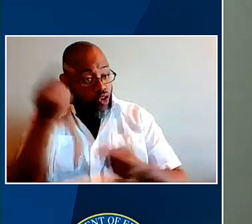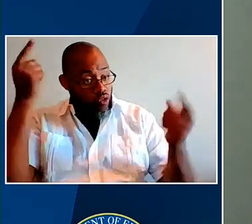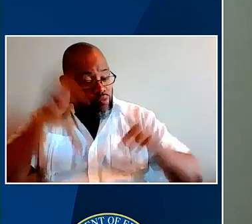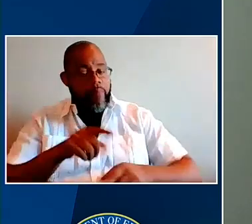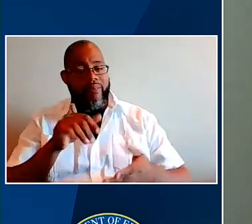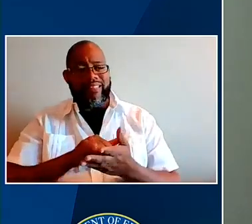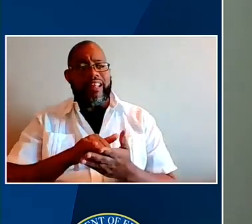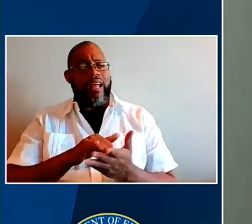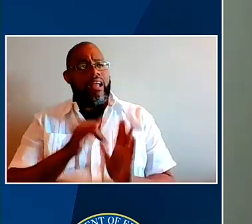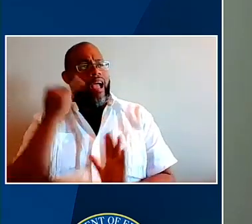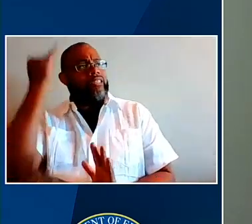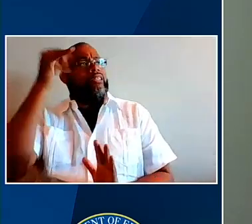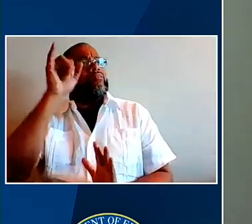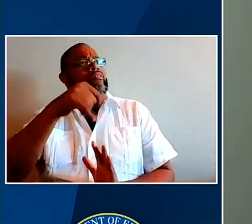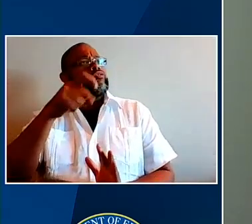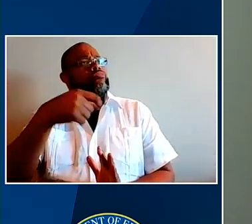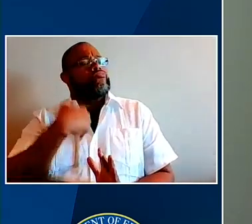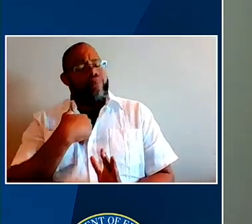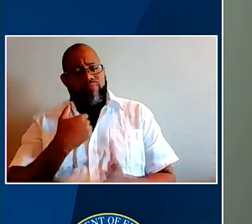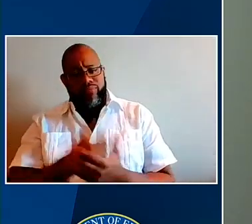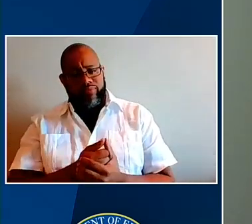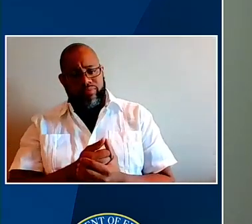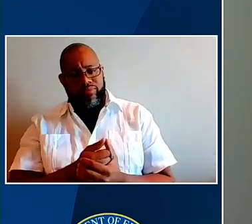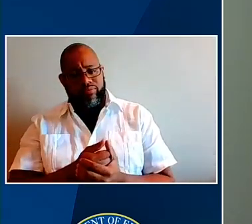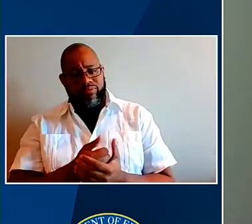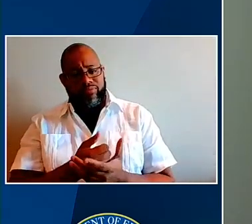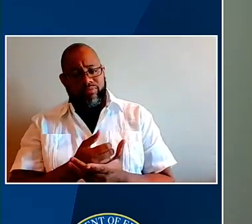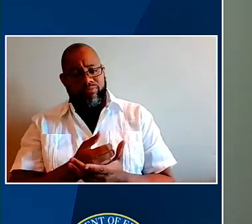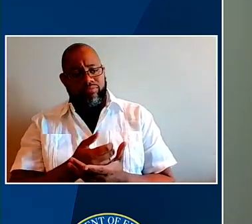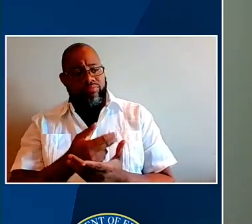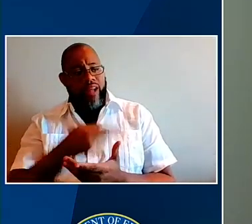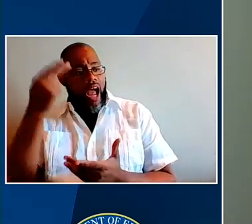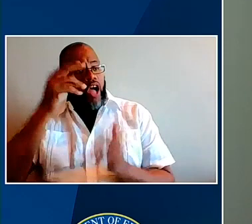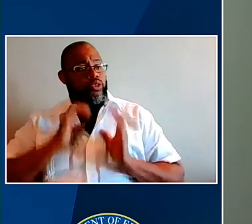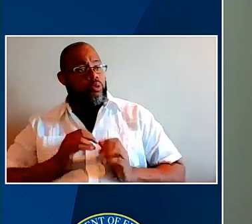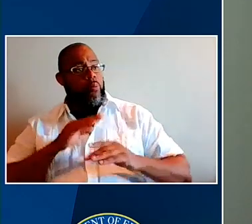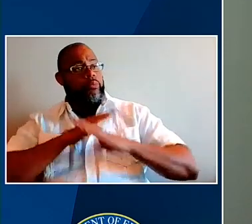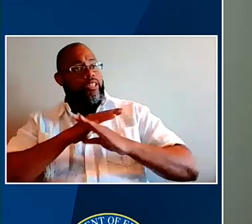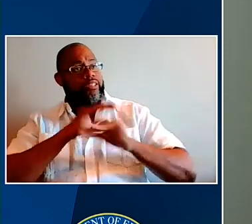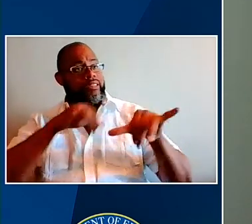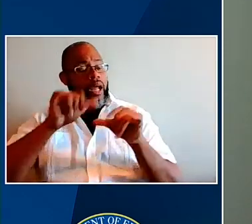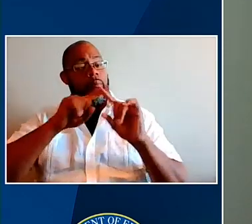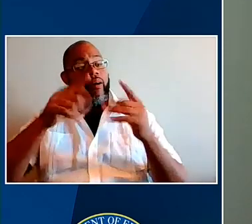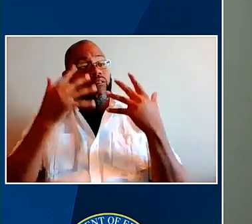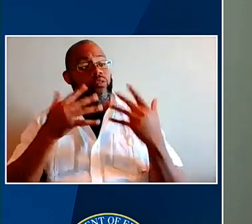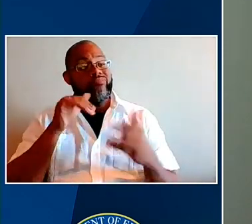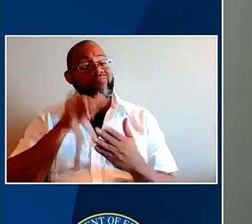that there would be a high, you know, a high consumer protection standard. But unfortunately, that didn't happen.